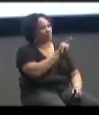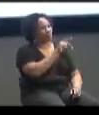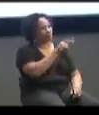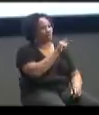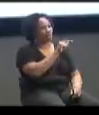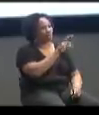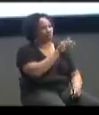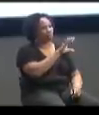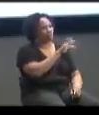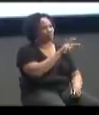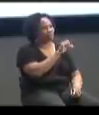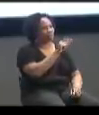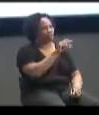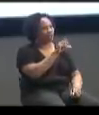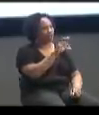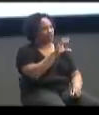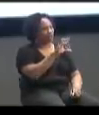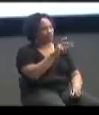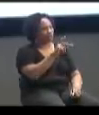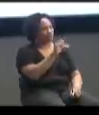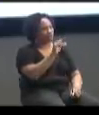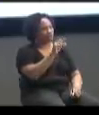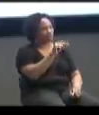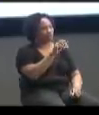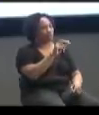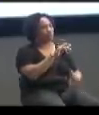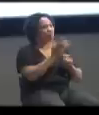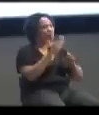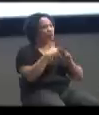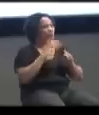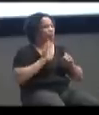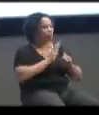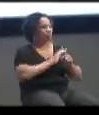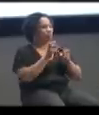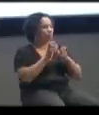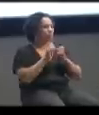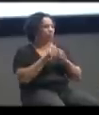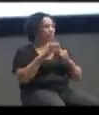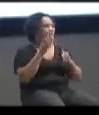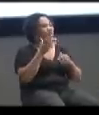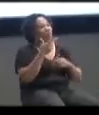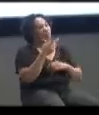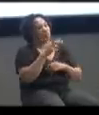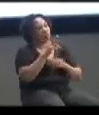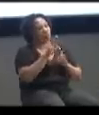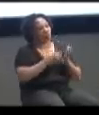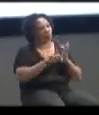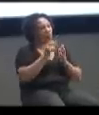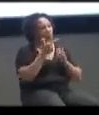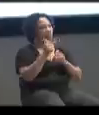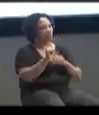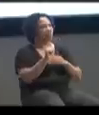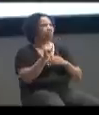HE SERVED ON THE BOARD OF DIRECTORS OF THE UNIVERSITY OF GEORGIA'S COLLEGE OF PUBLIC HEALTH, UNIVERSITY OF GEORGIA'S